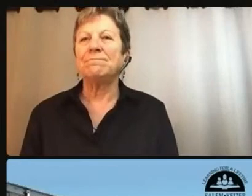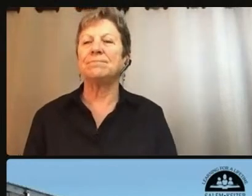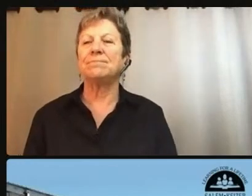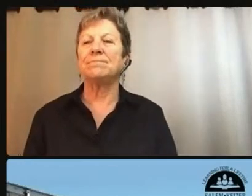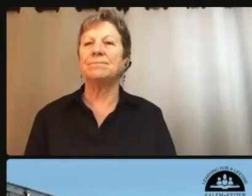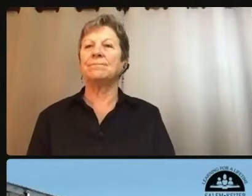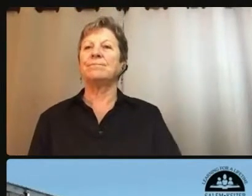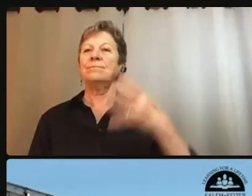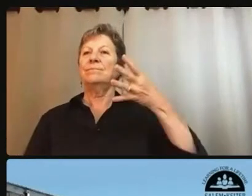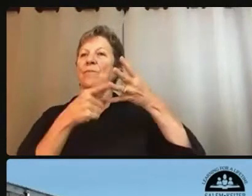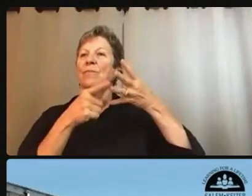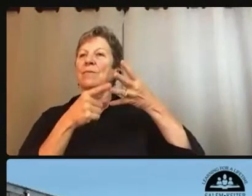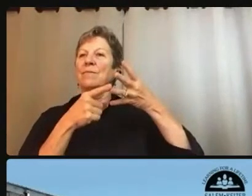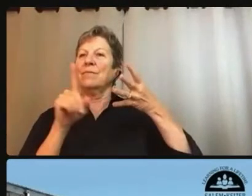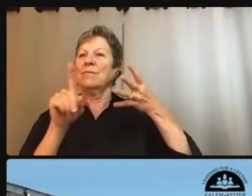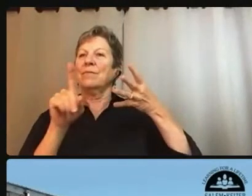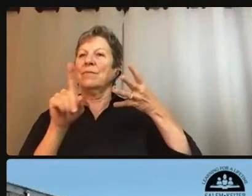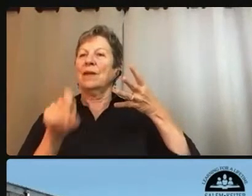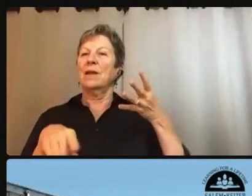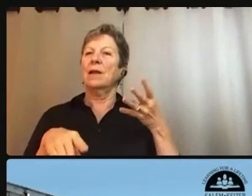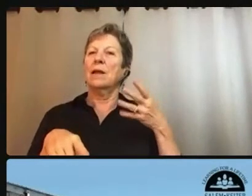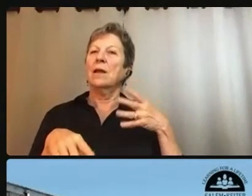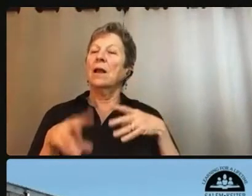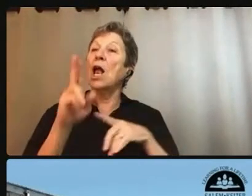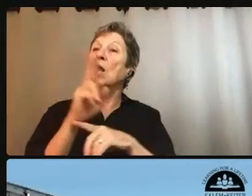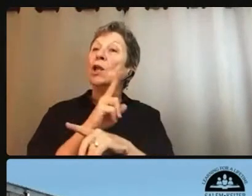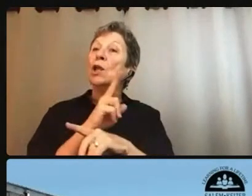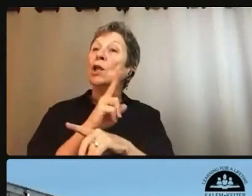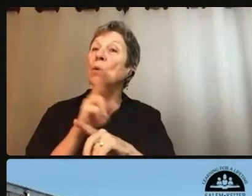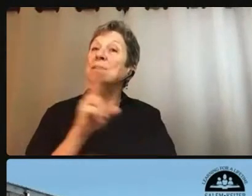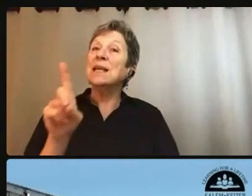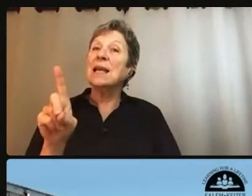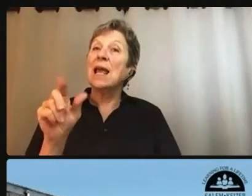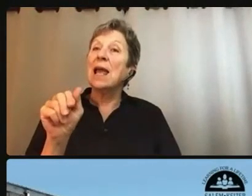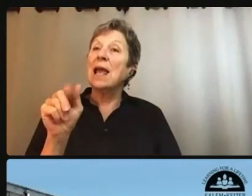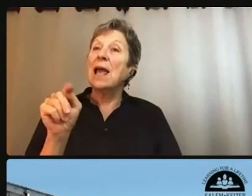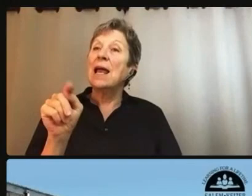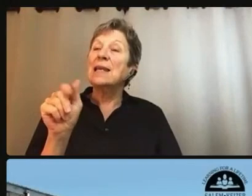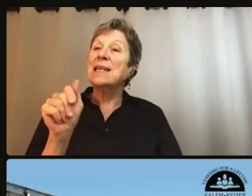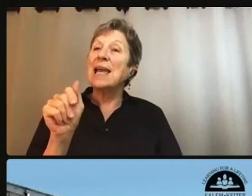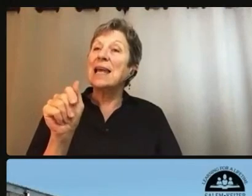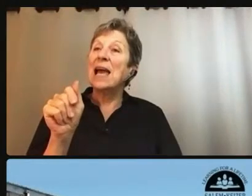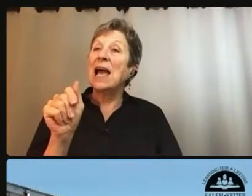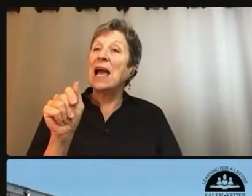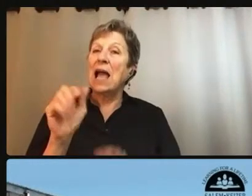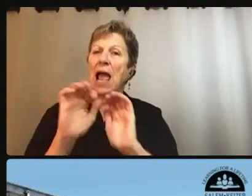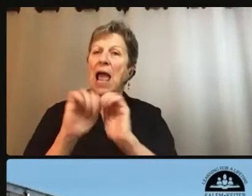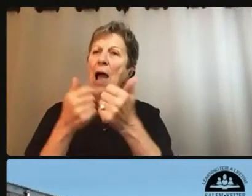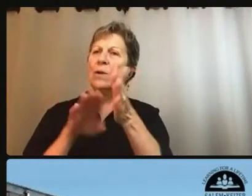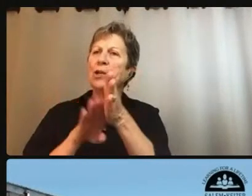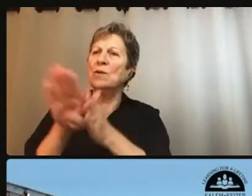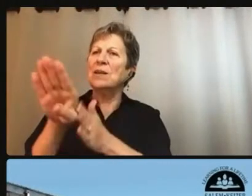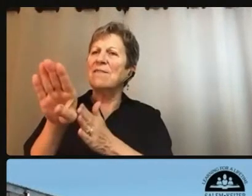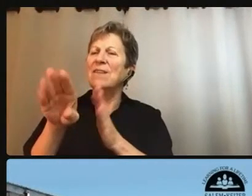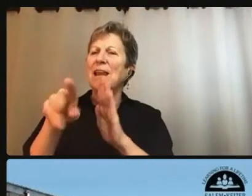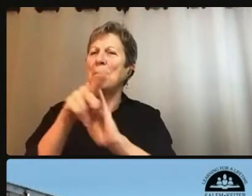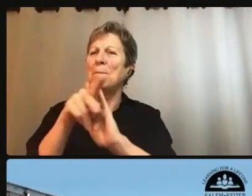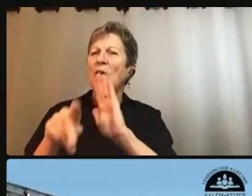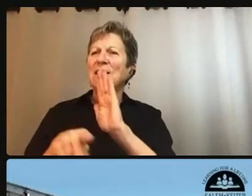THAT THEN THEY THEY DO WELL. RIGHT. THANK YOU.